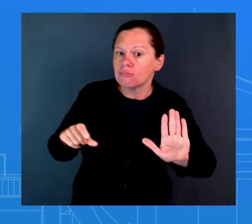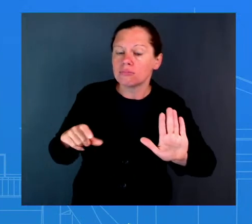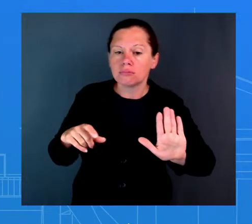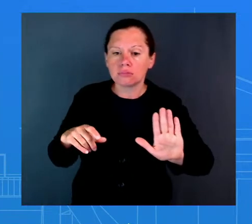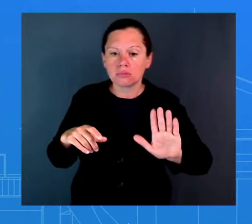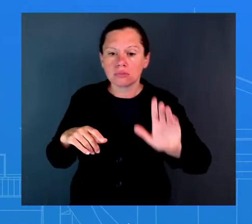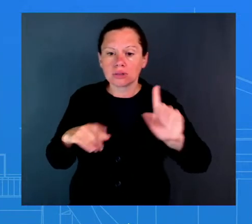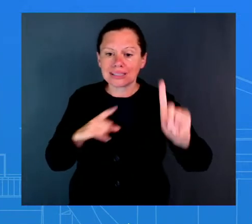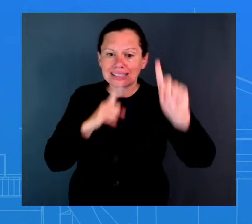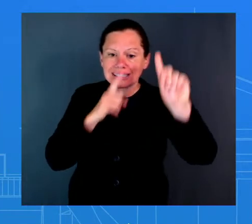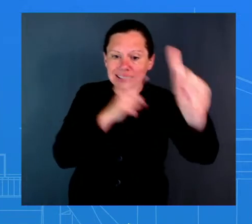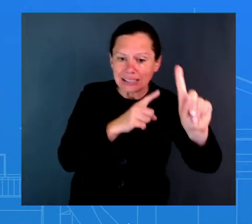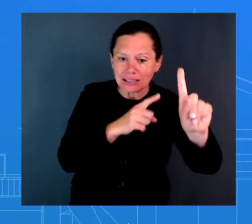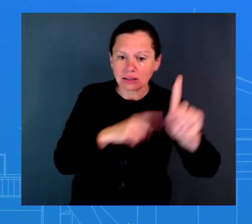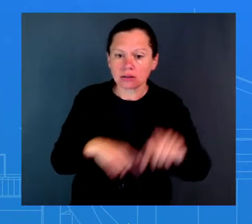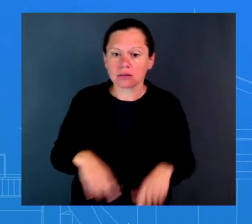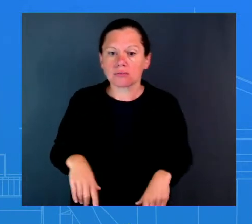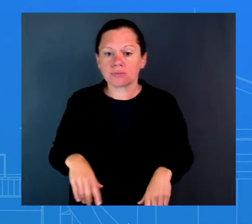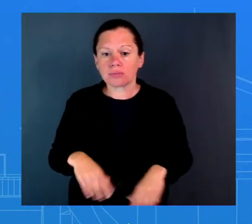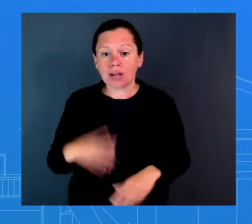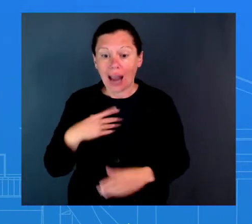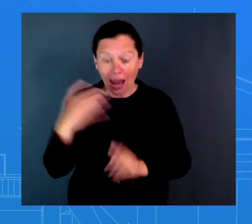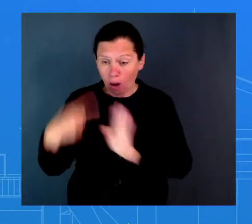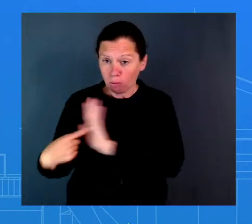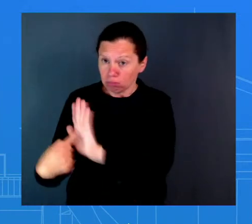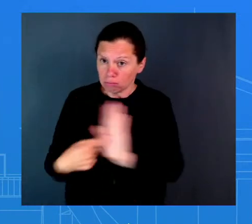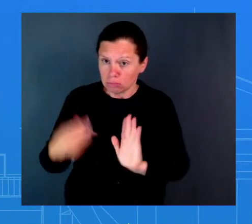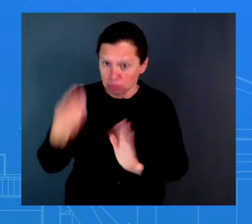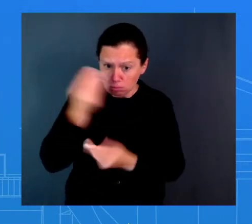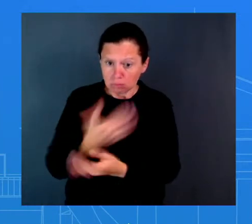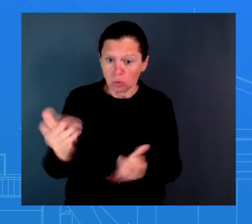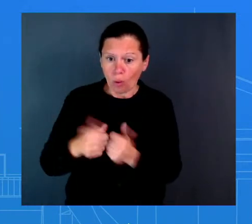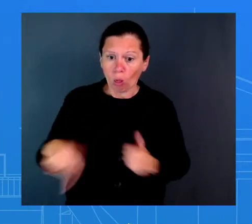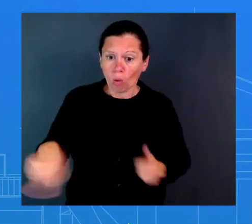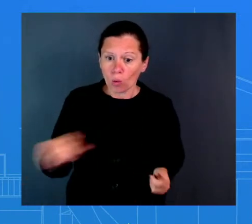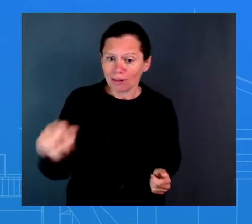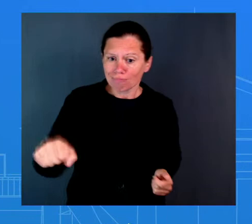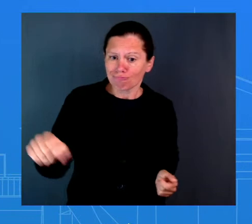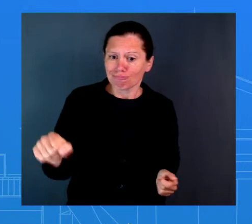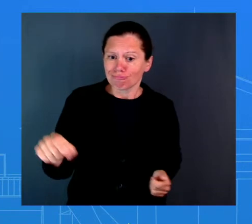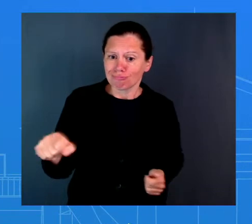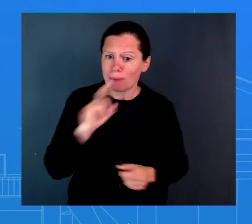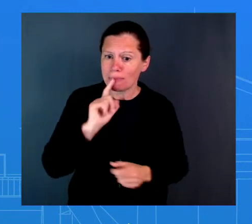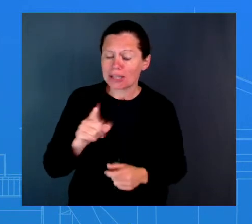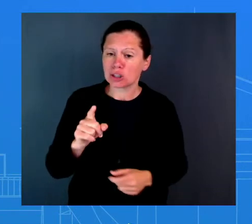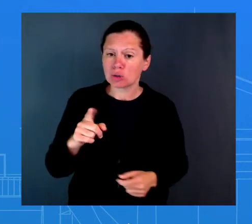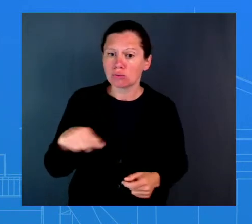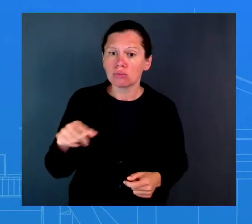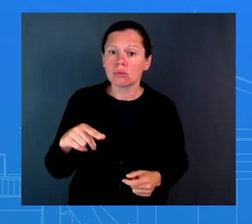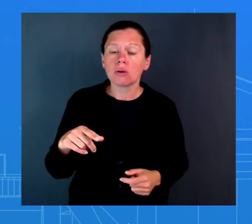And, of course, we will make sure that the members that you've referred to who don't seem to know what we're doing with the aid to Ukraine